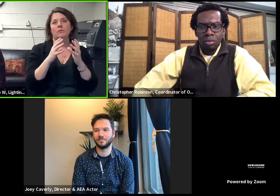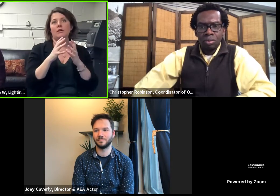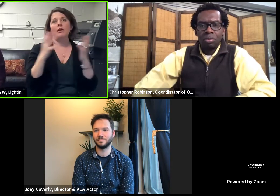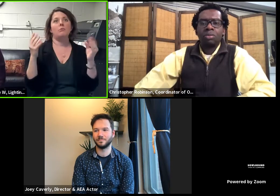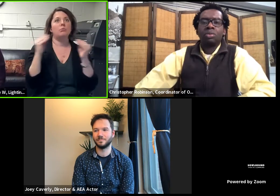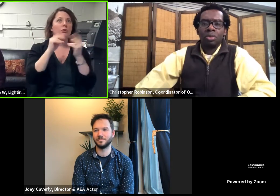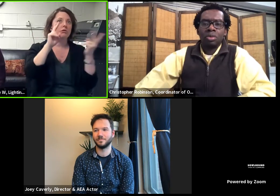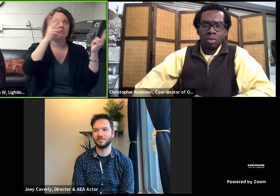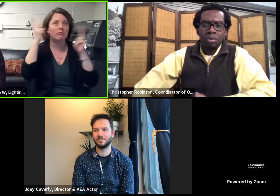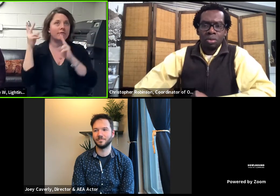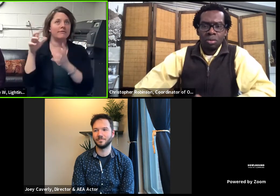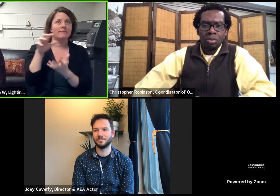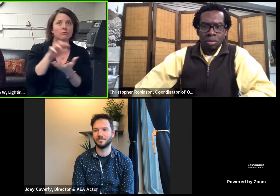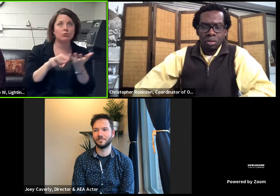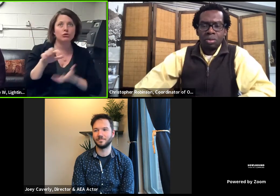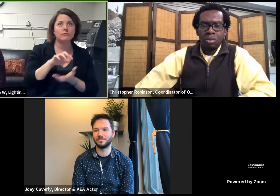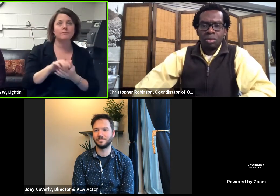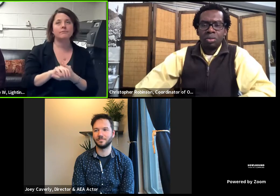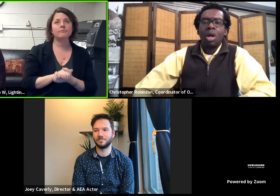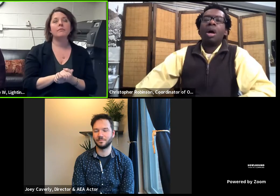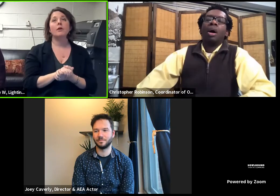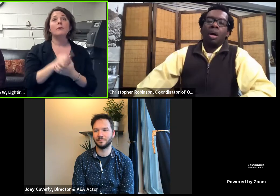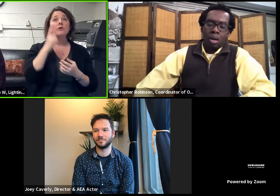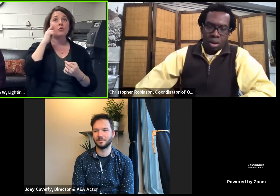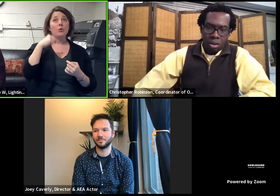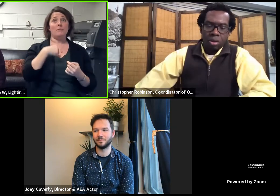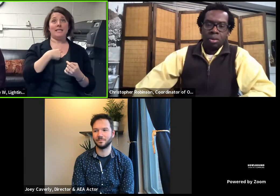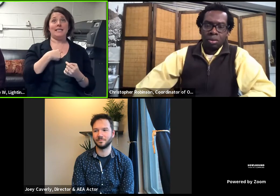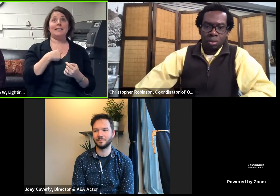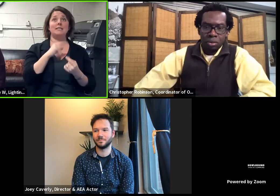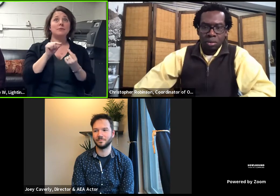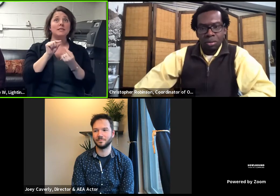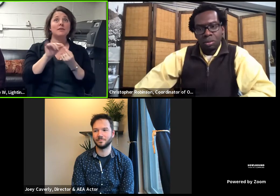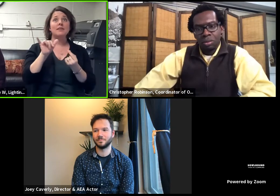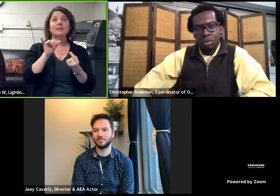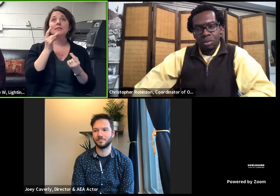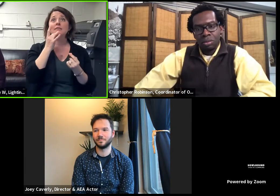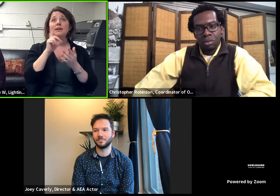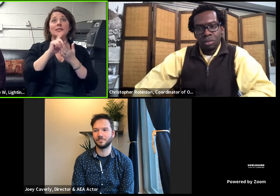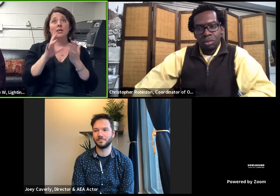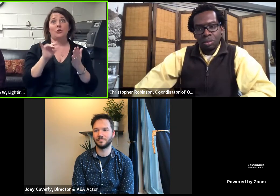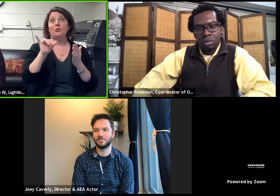even more so if they don't understand the terminology and it can be a lot of confusion.